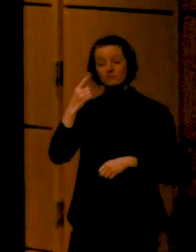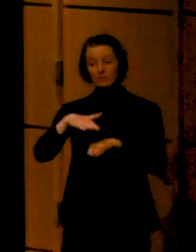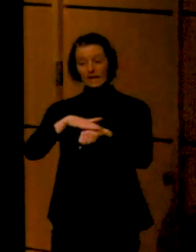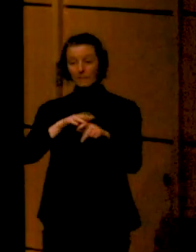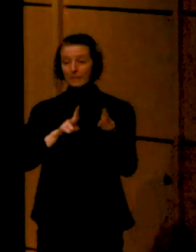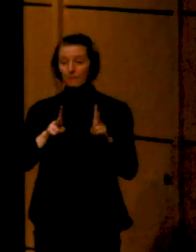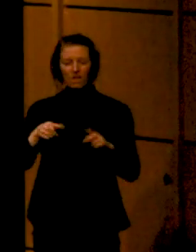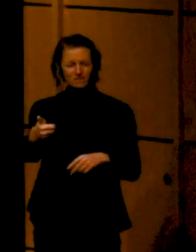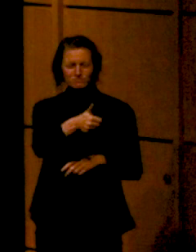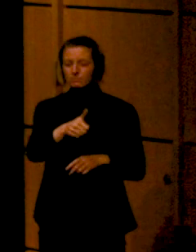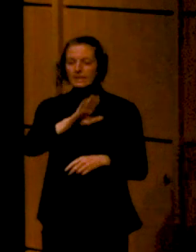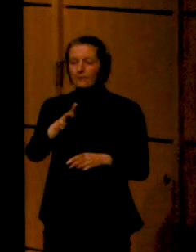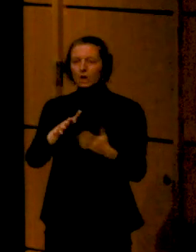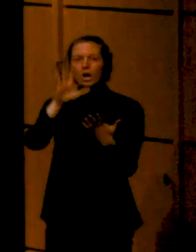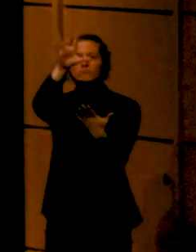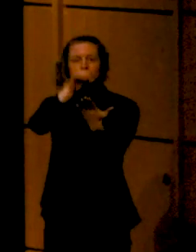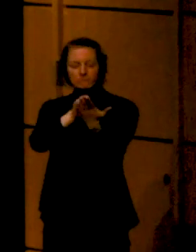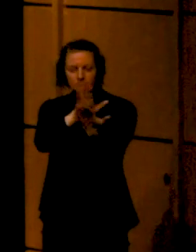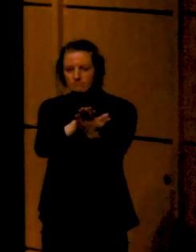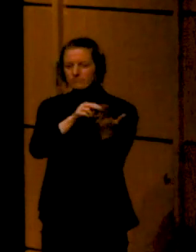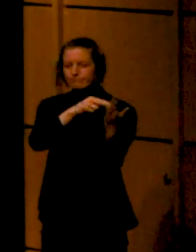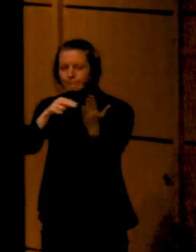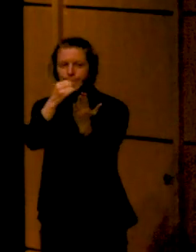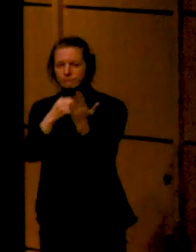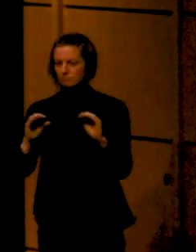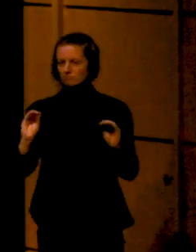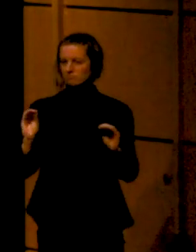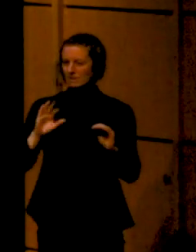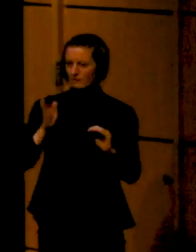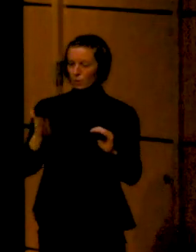There was no need, it would never have even occurred to them all because it was this living